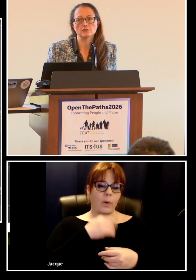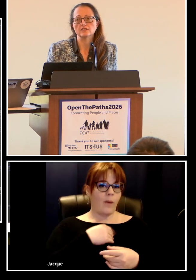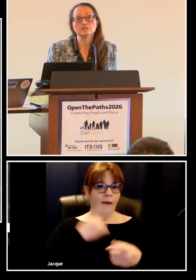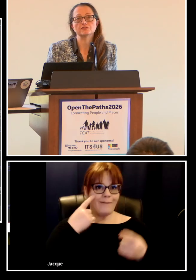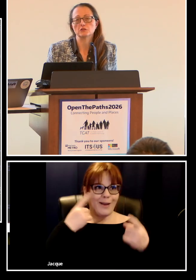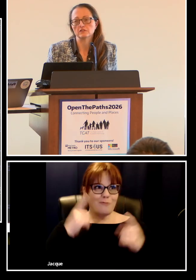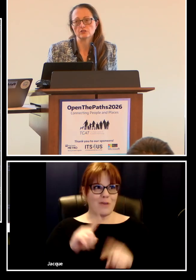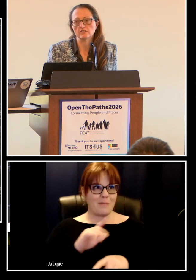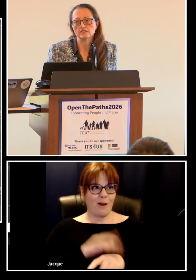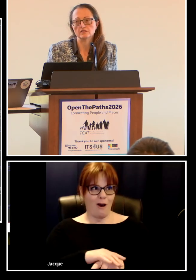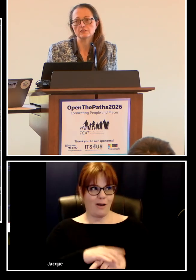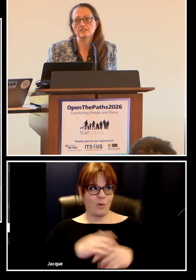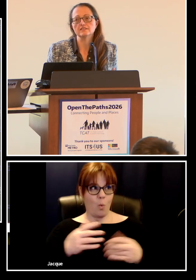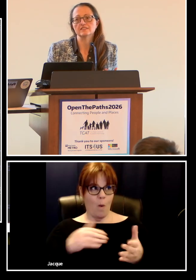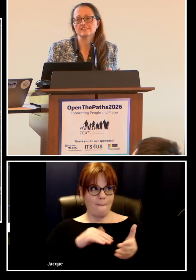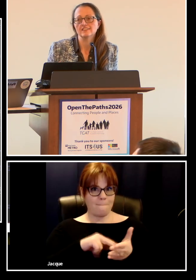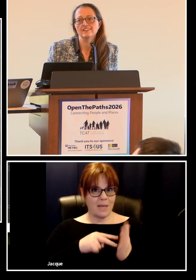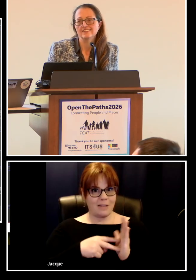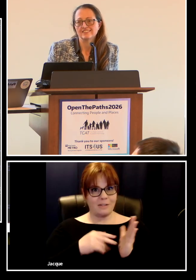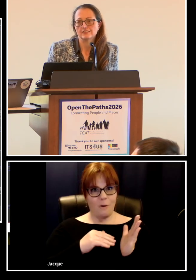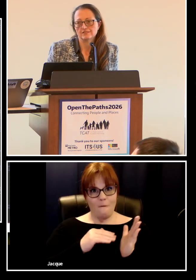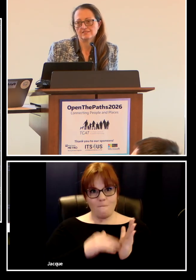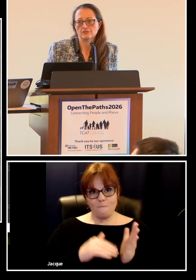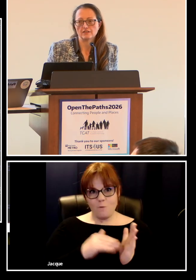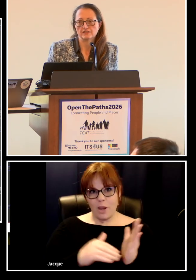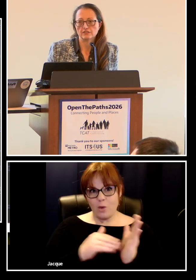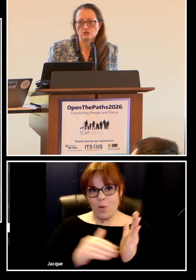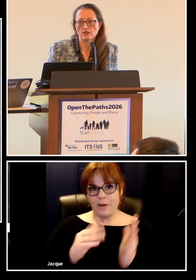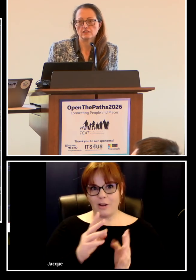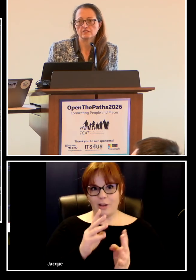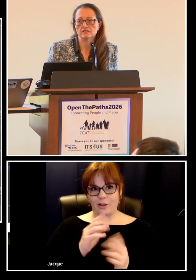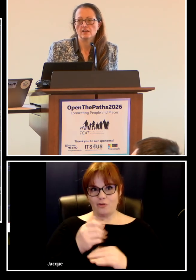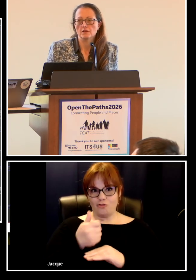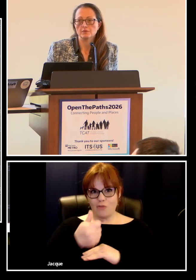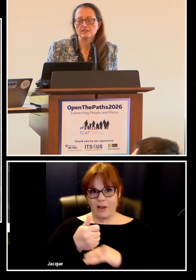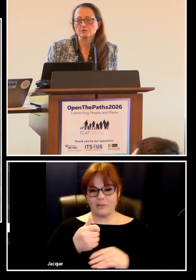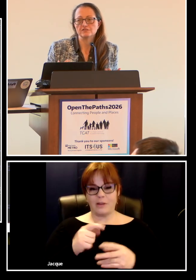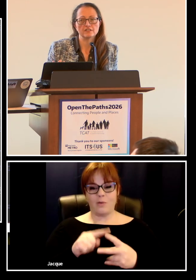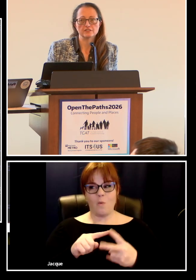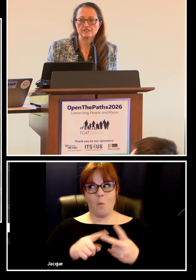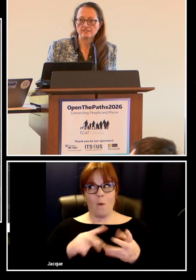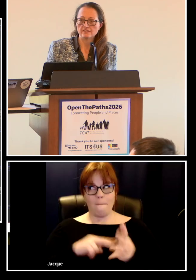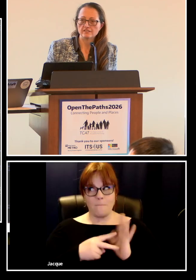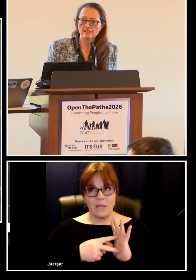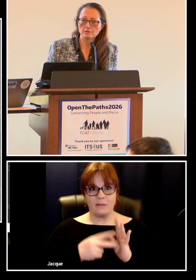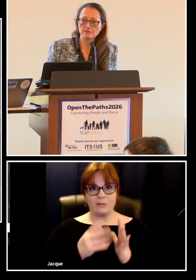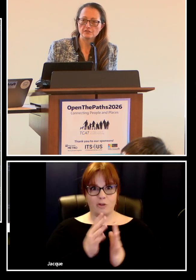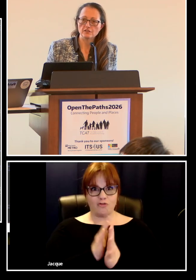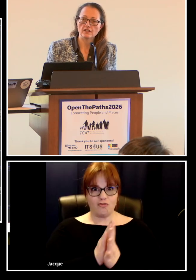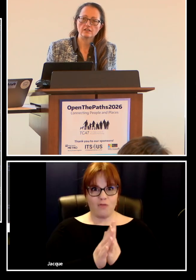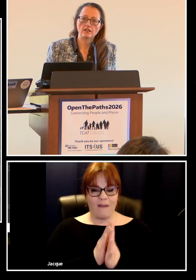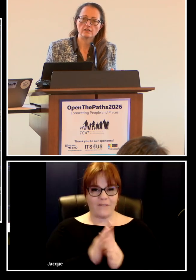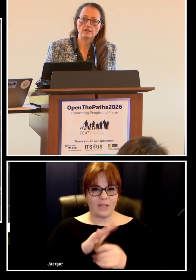what is frequent transit, what is traffic stress, because we've never seen this data before. And a